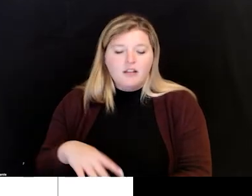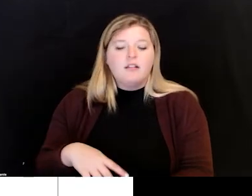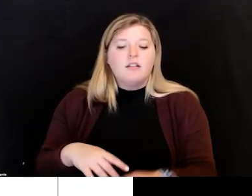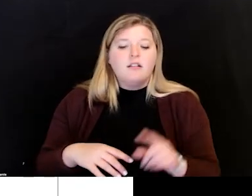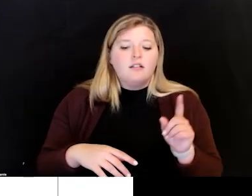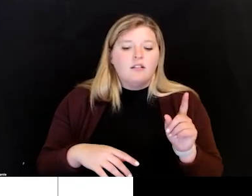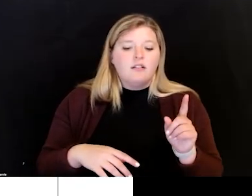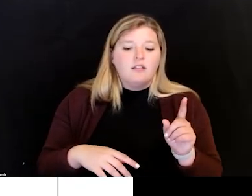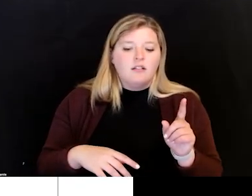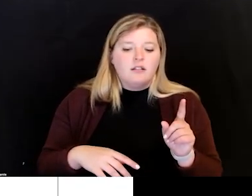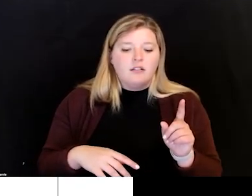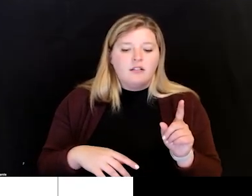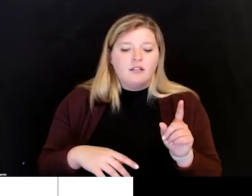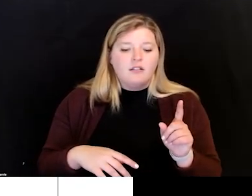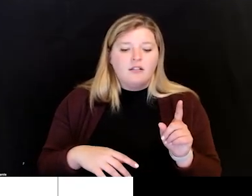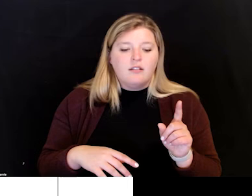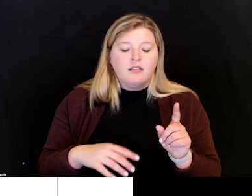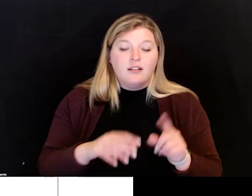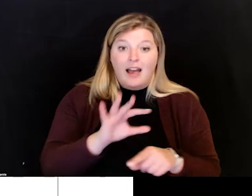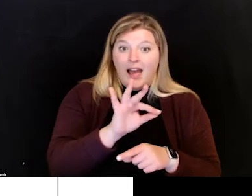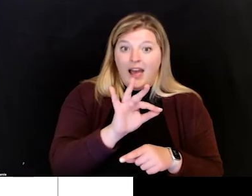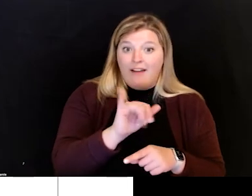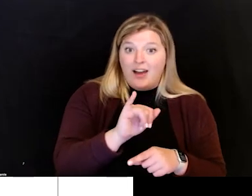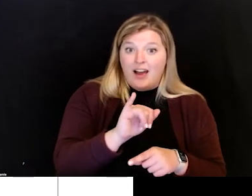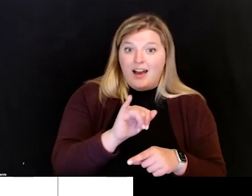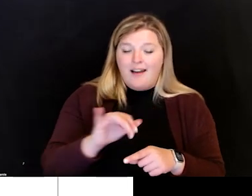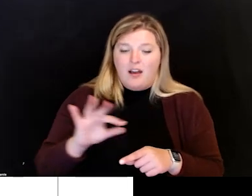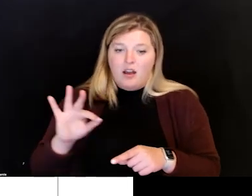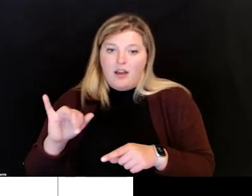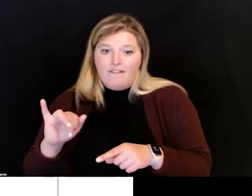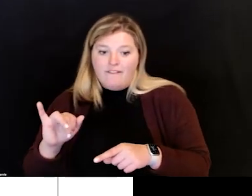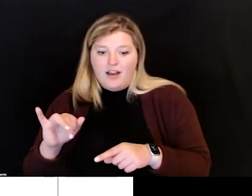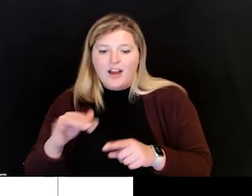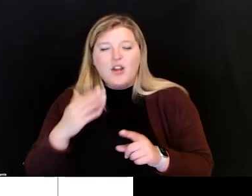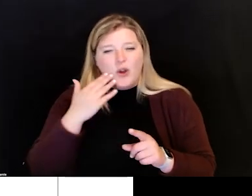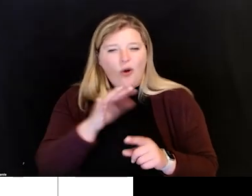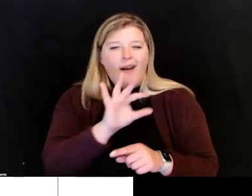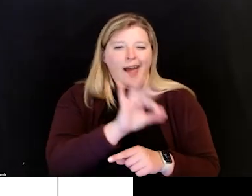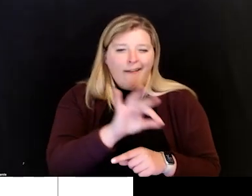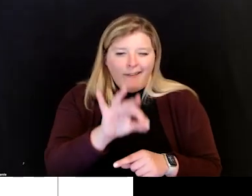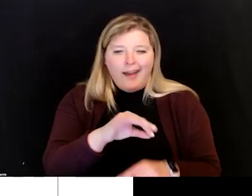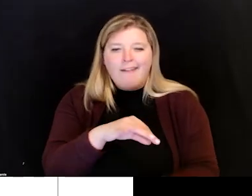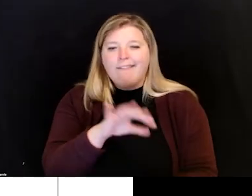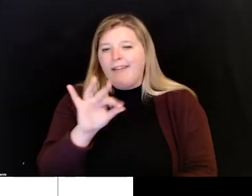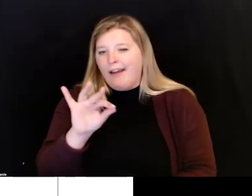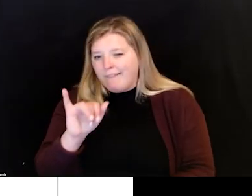And you know, there's certain common characters like FF, FI, FL--